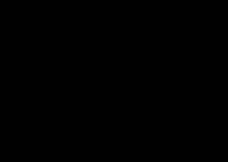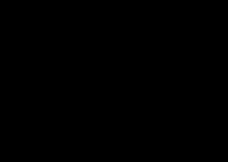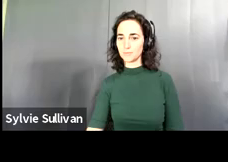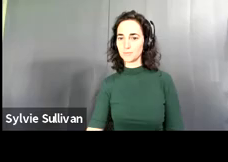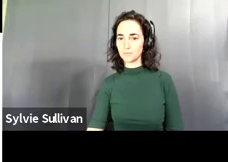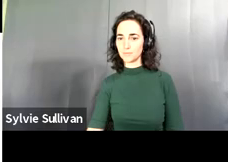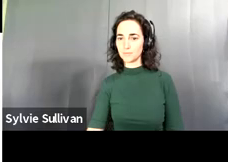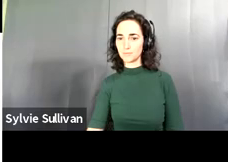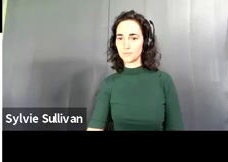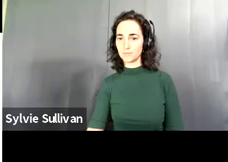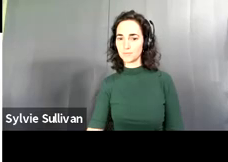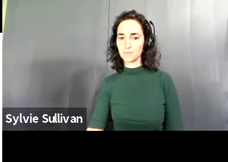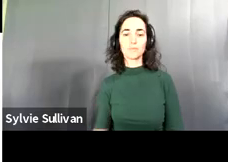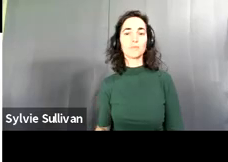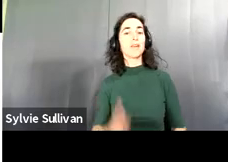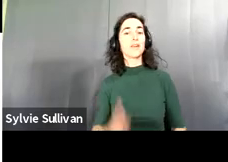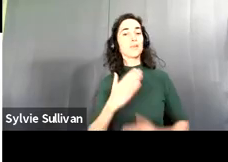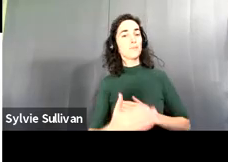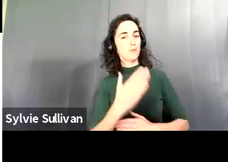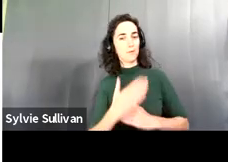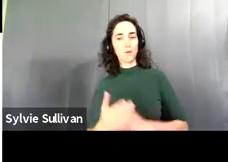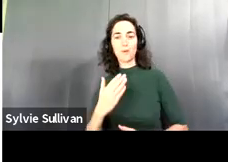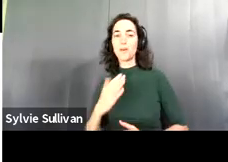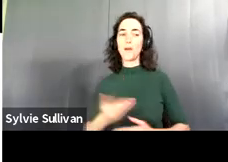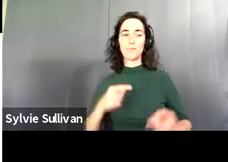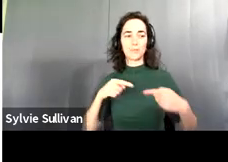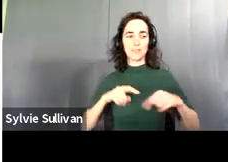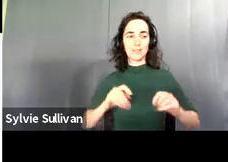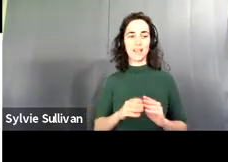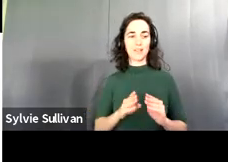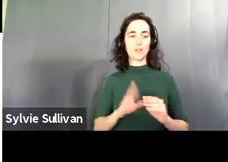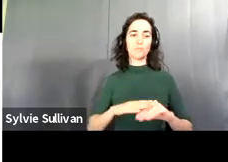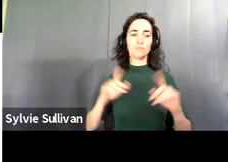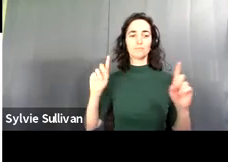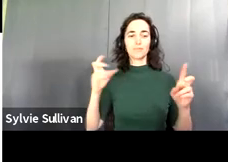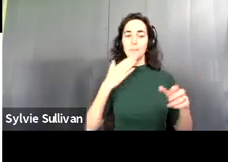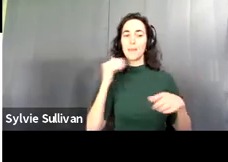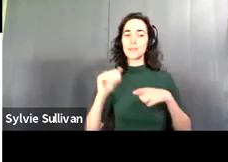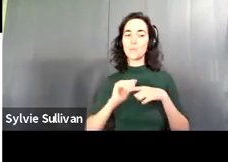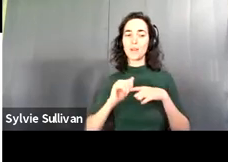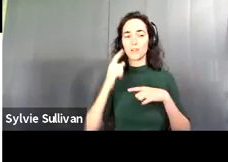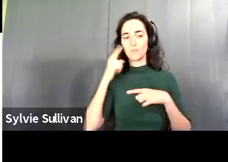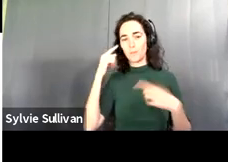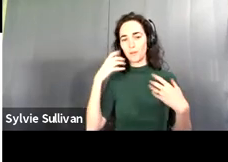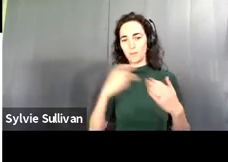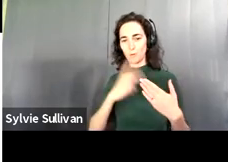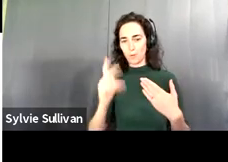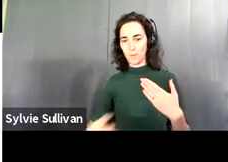Well, good morning. Good morning, and welcome to our session on mental health programs and best practices. So without further ado, I'm going to turn it over to Dr. Melanie Washington who will be facilitating this session.